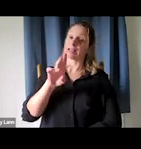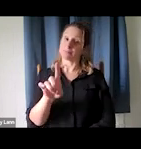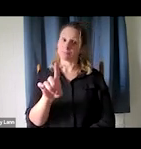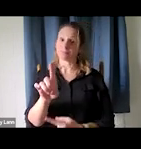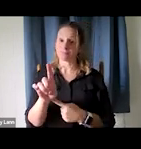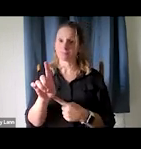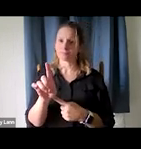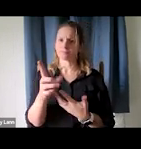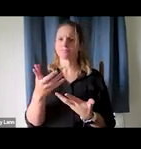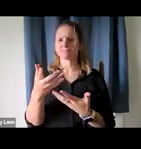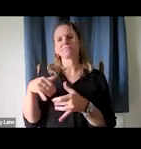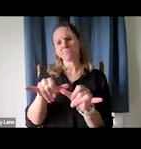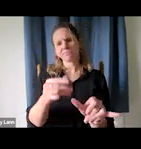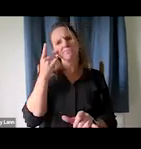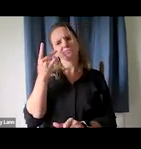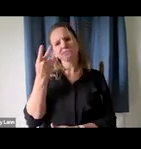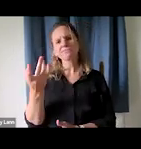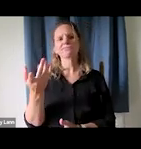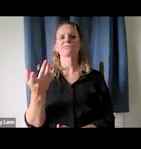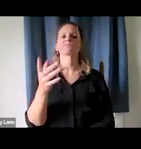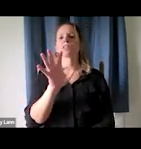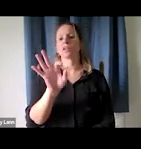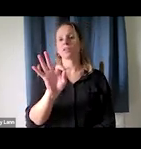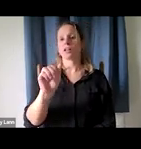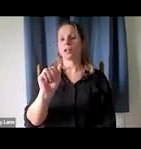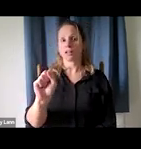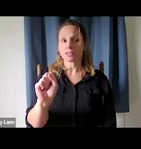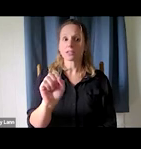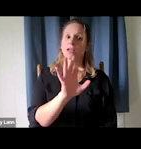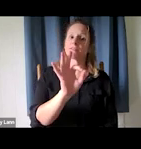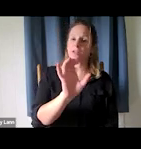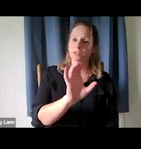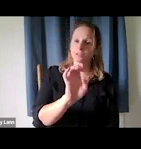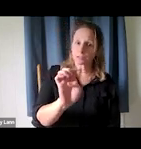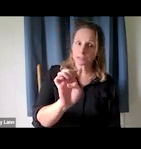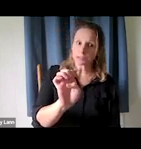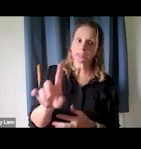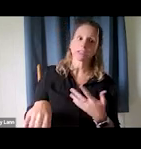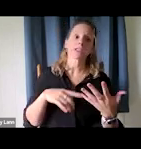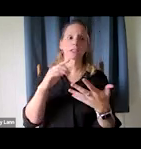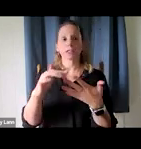Things that we commonly see or fetal alcohol syndrome, fetal cocaine exposure, addiction,